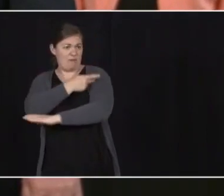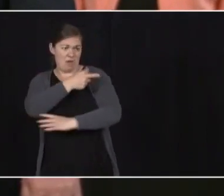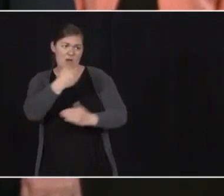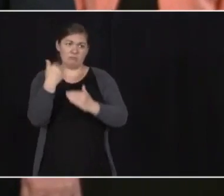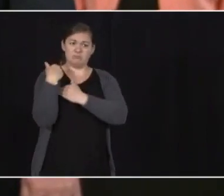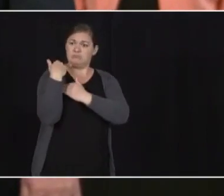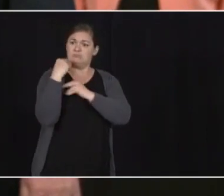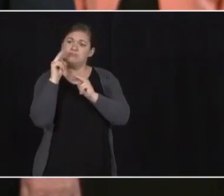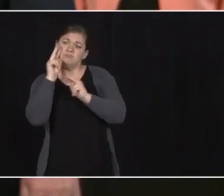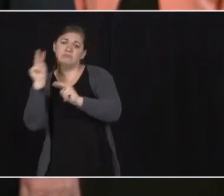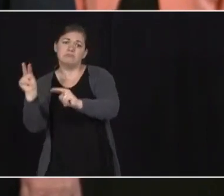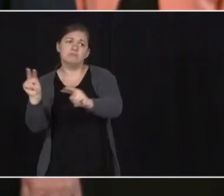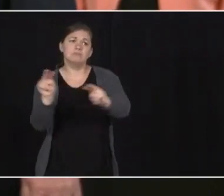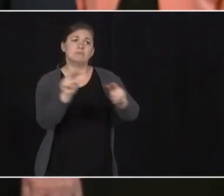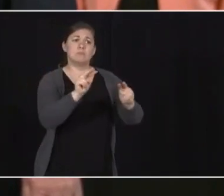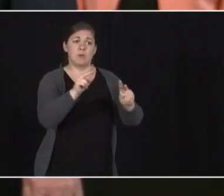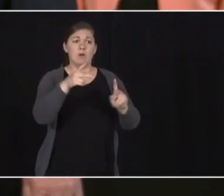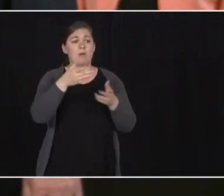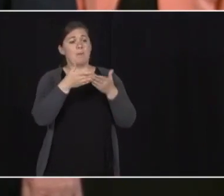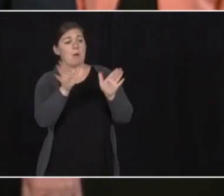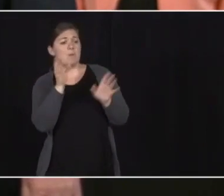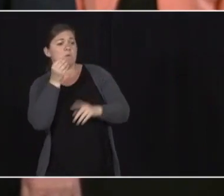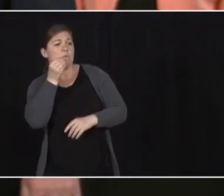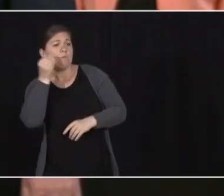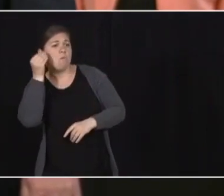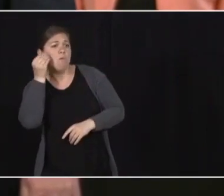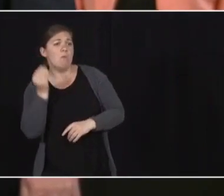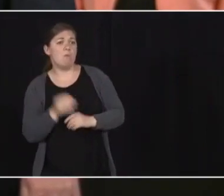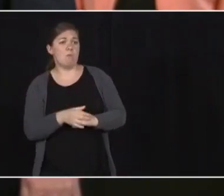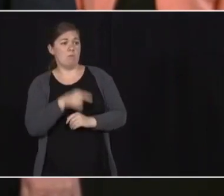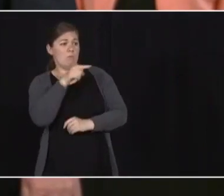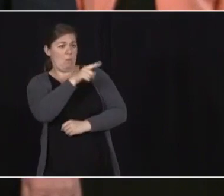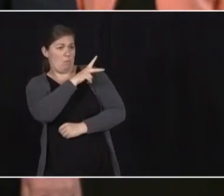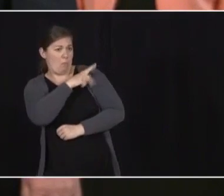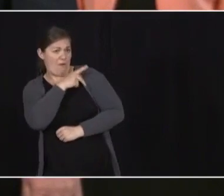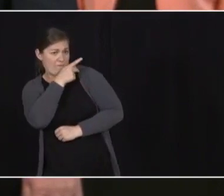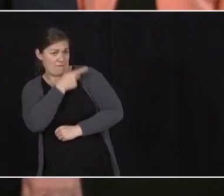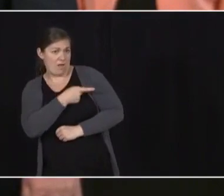. Did these issues arise when you read the patient of that, if you did why did you